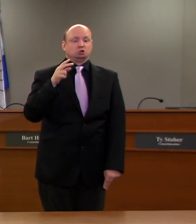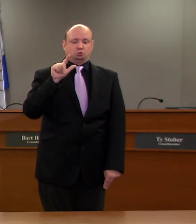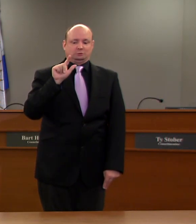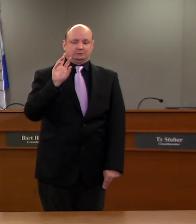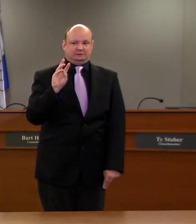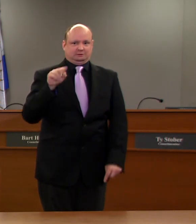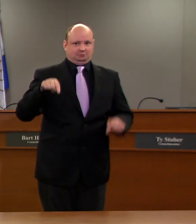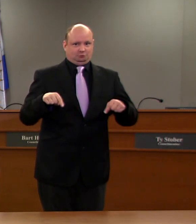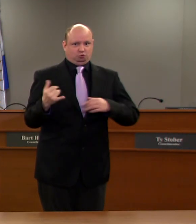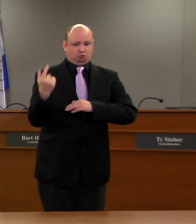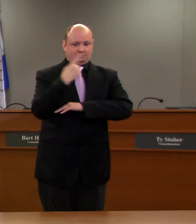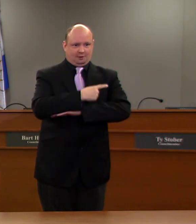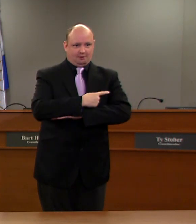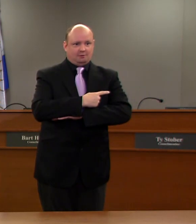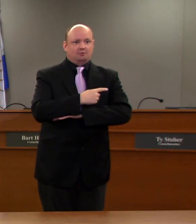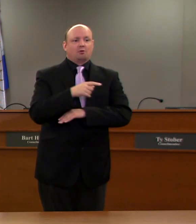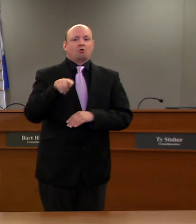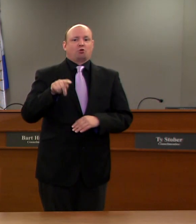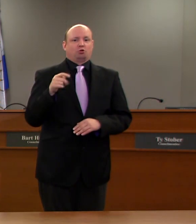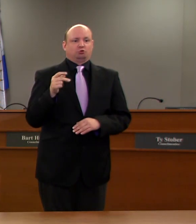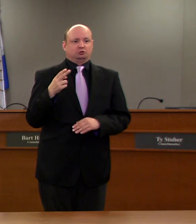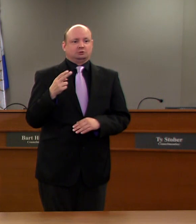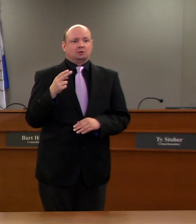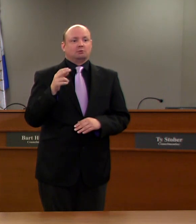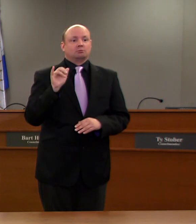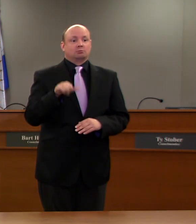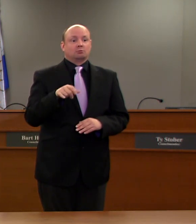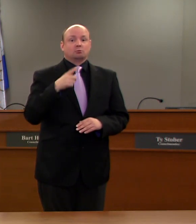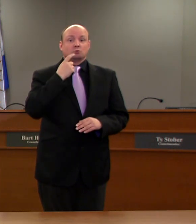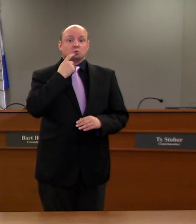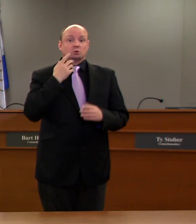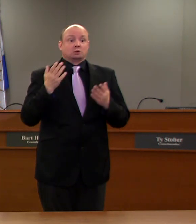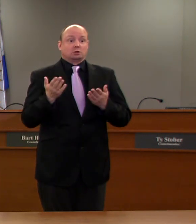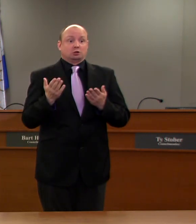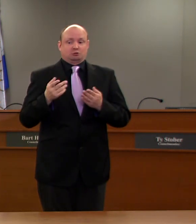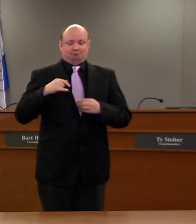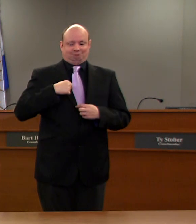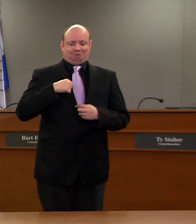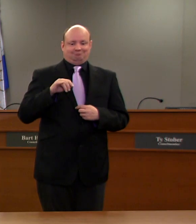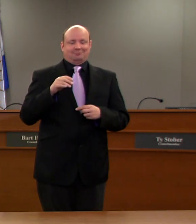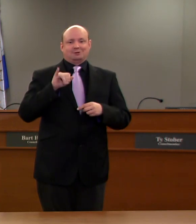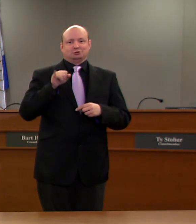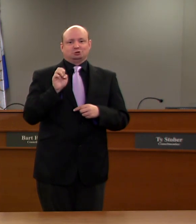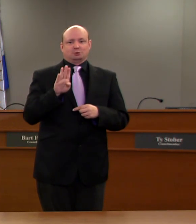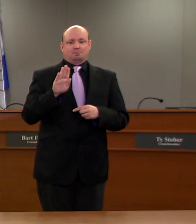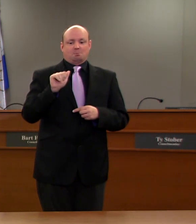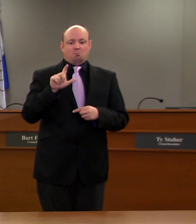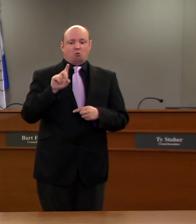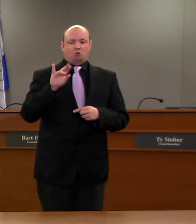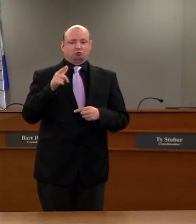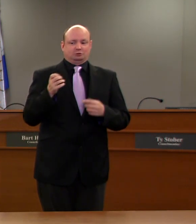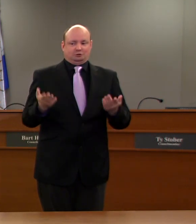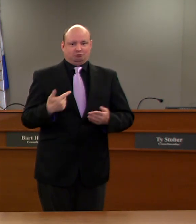Jeb is our deaf interpreter this afternoon. I hope you're all doing well and staying safe in the community